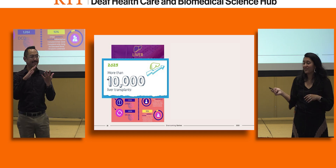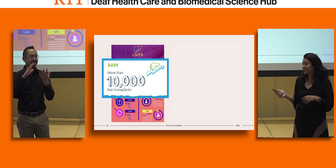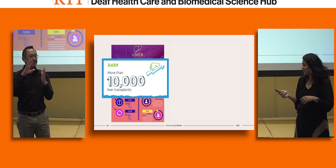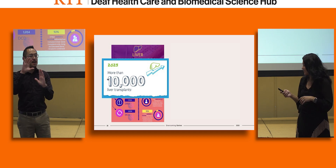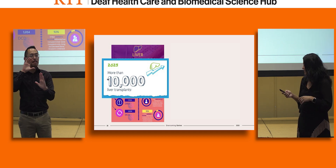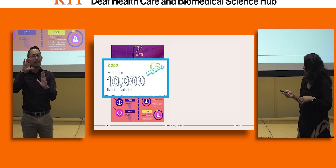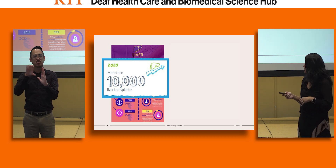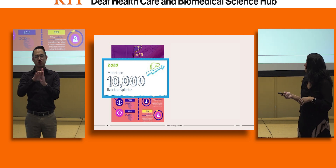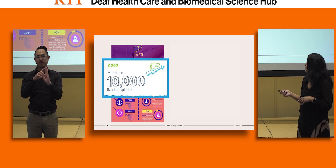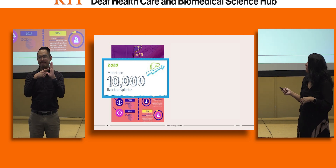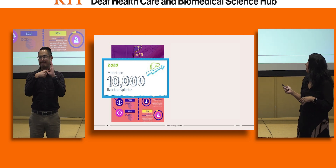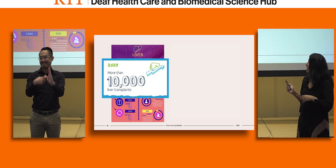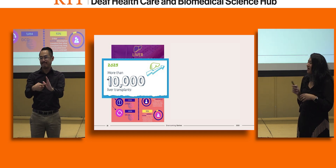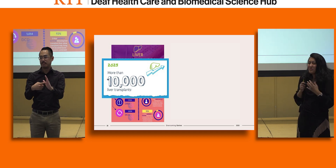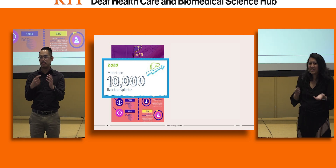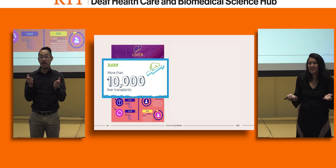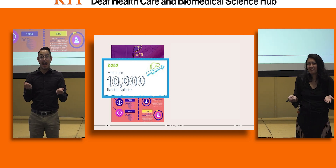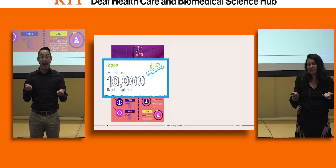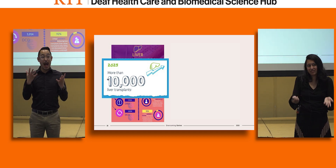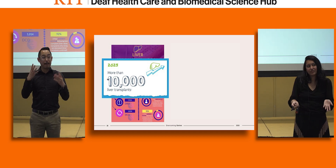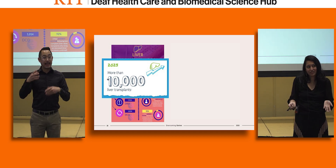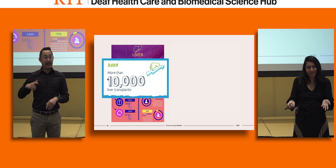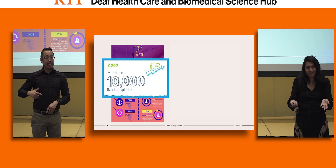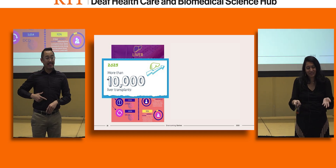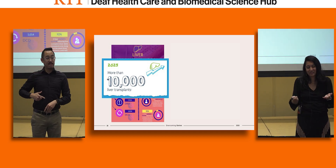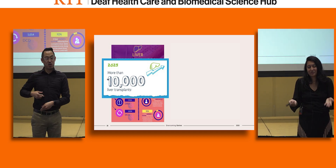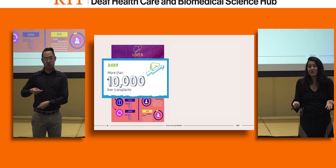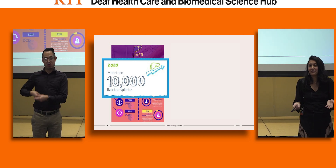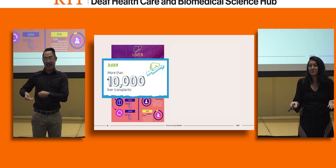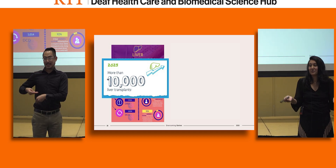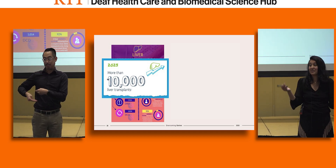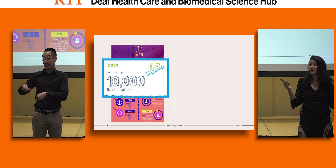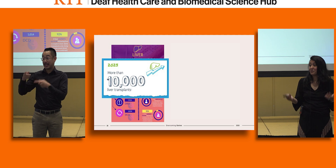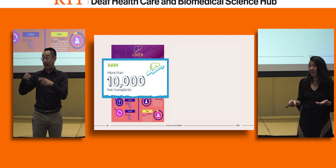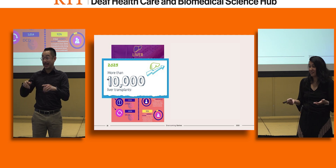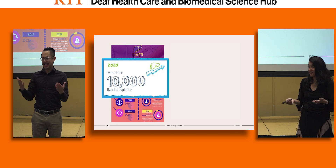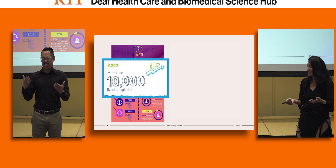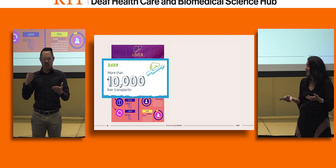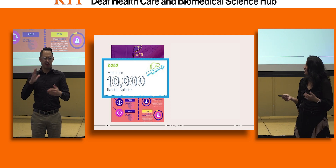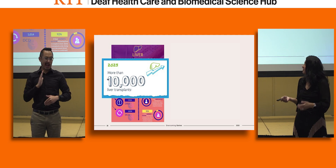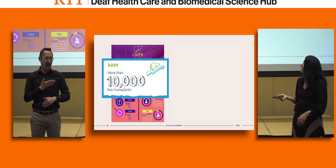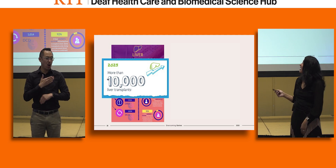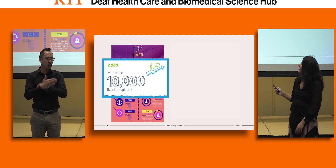to kind of show, how many liver transplants do we do in the U.S.?